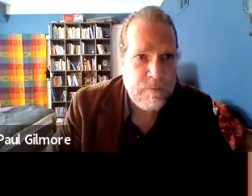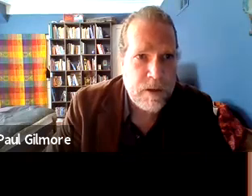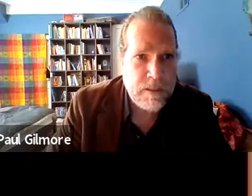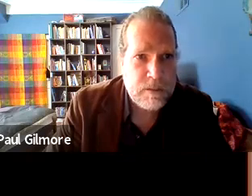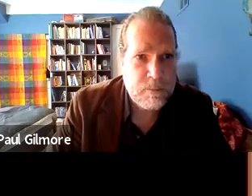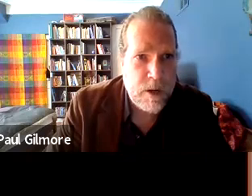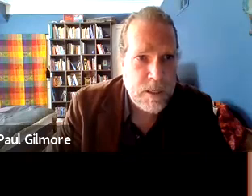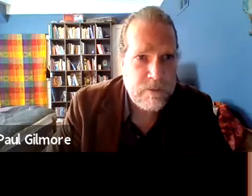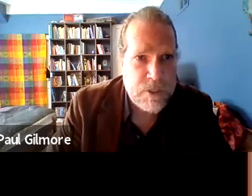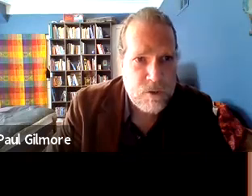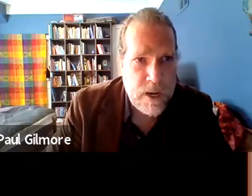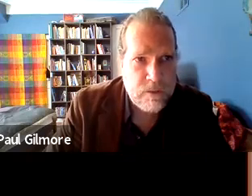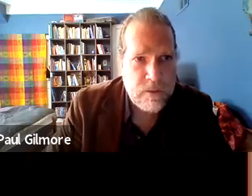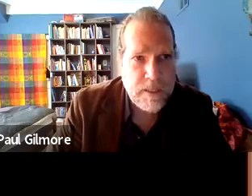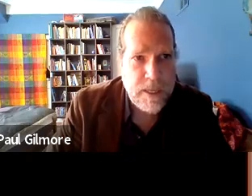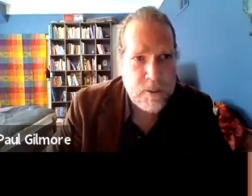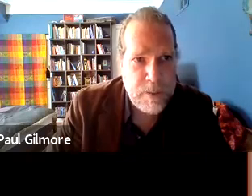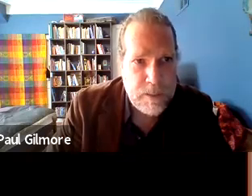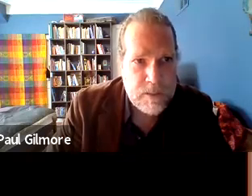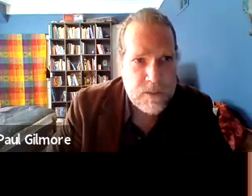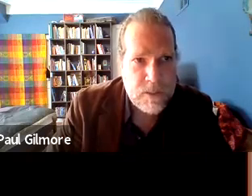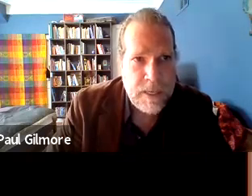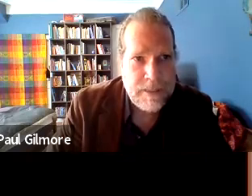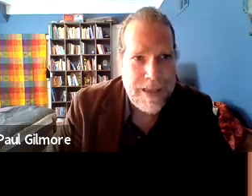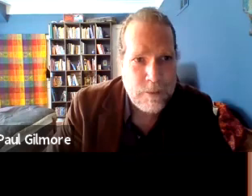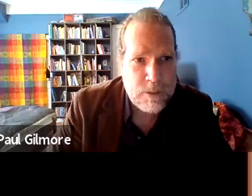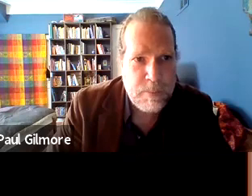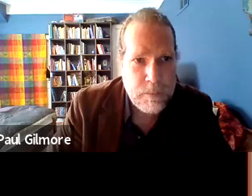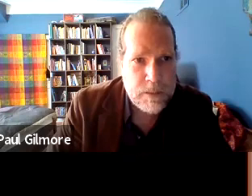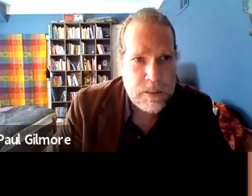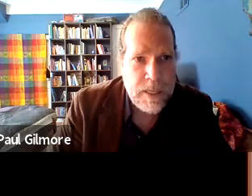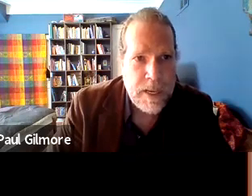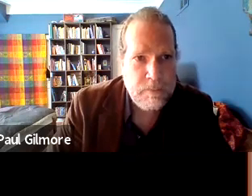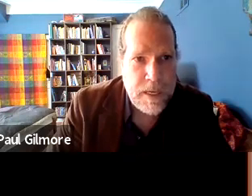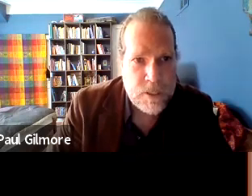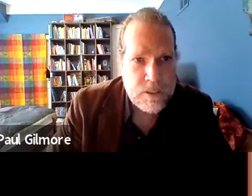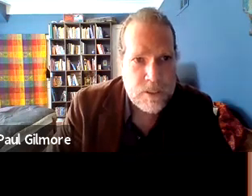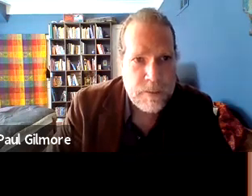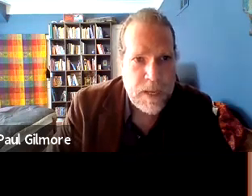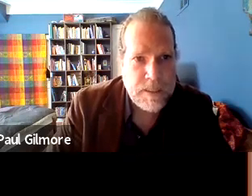grapevines praying for strength and inner peace, and the house payment and patience and